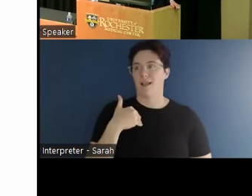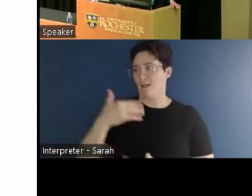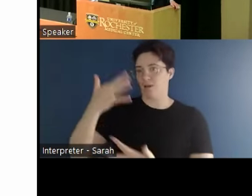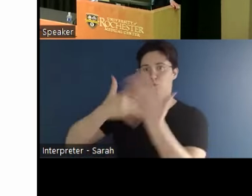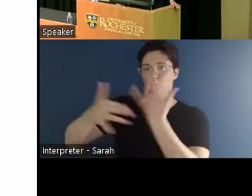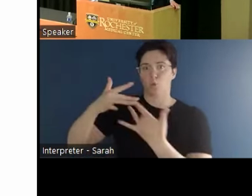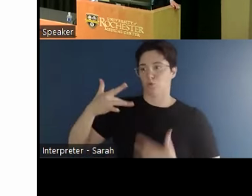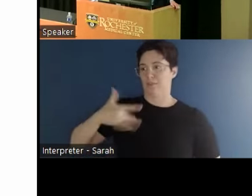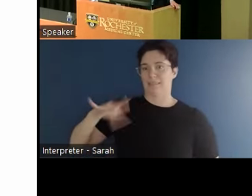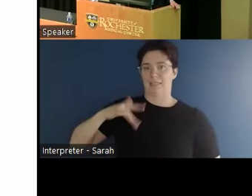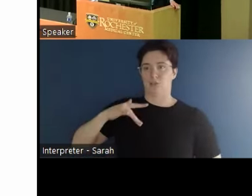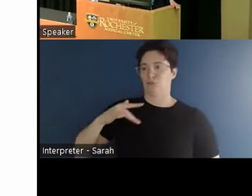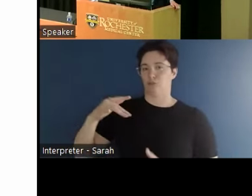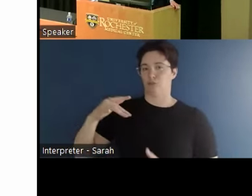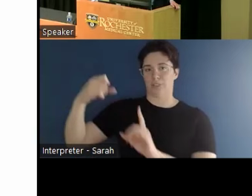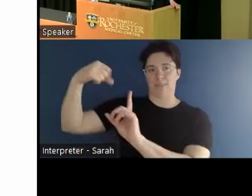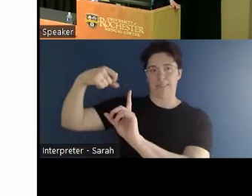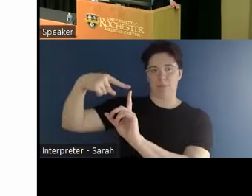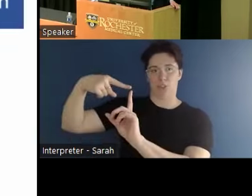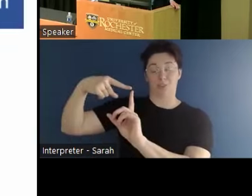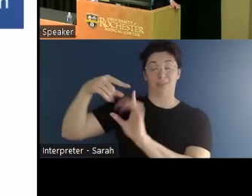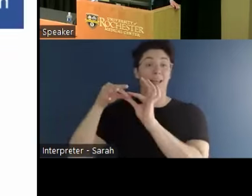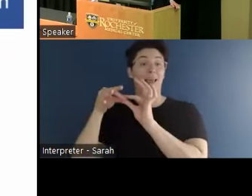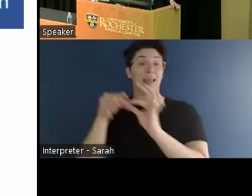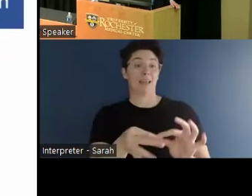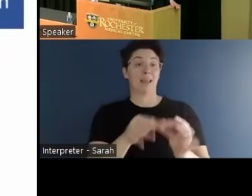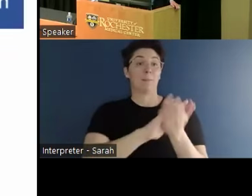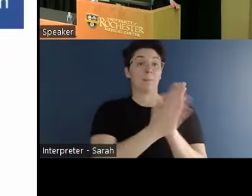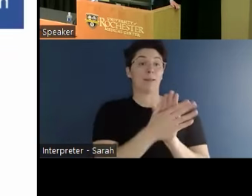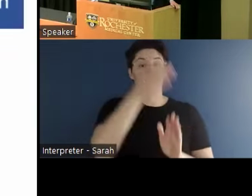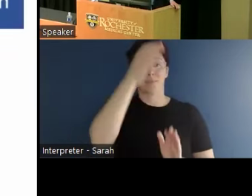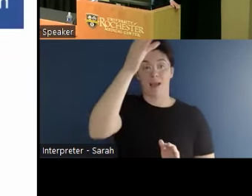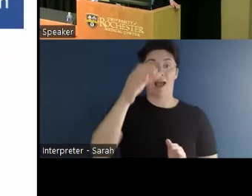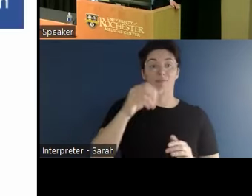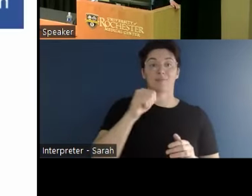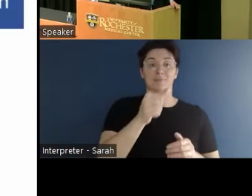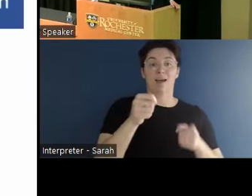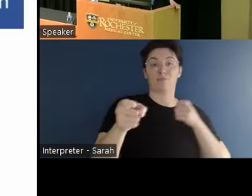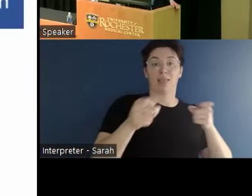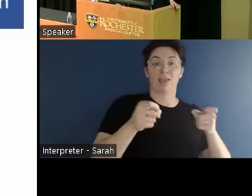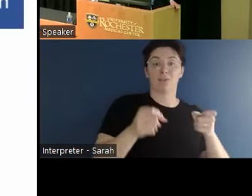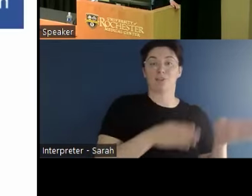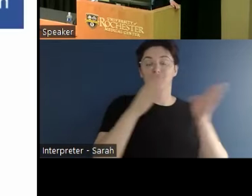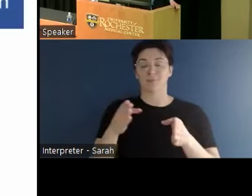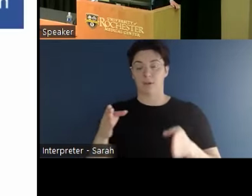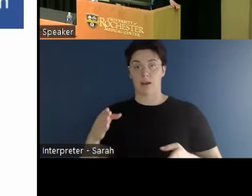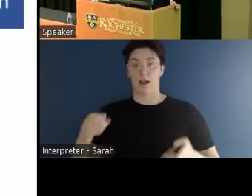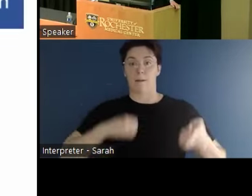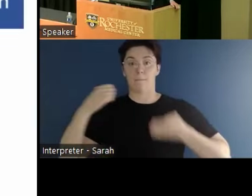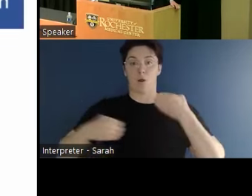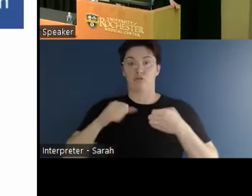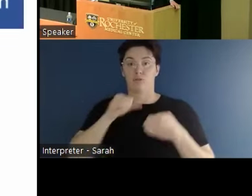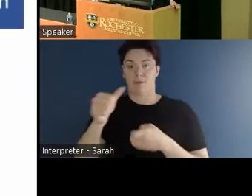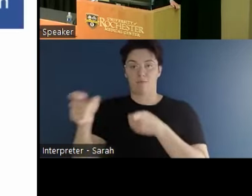leads to cognitive disregulation and affective disregulation which is then ultimately managed by